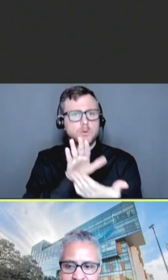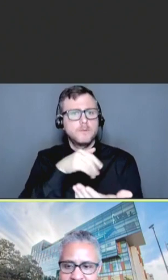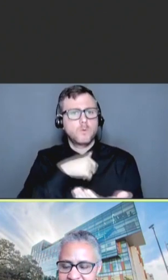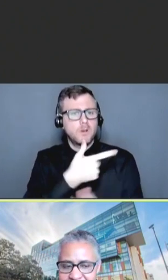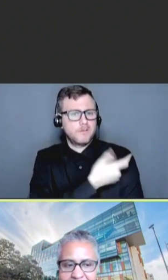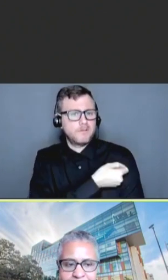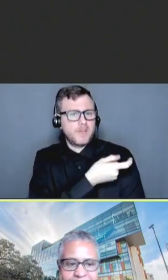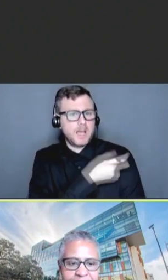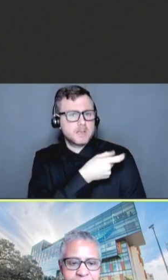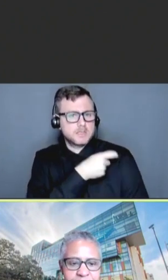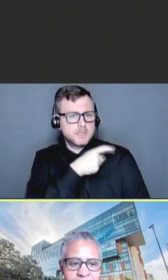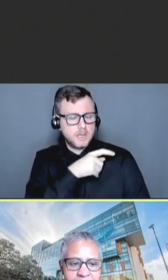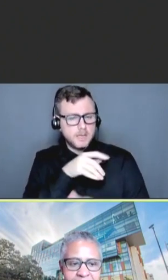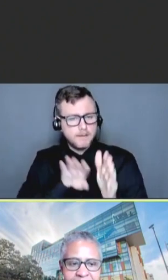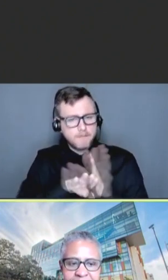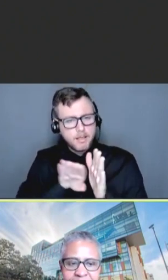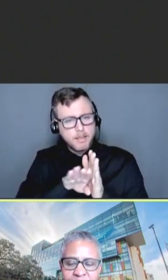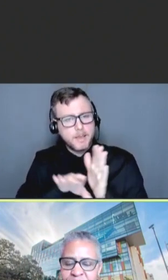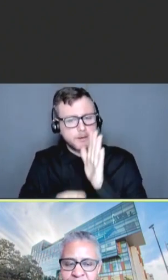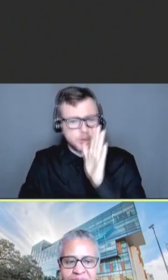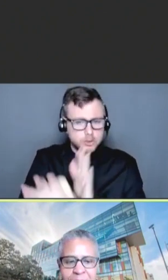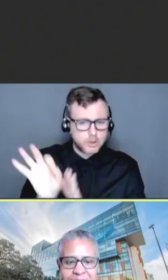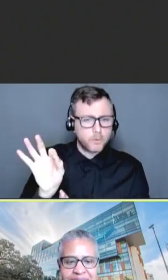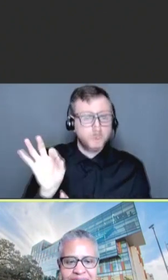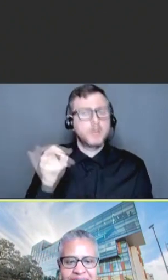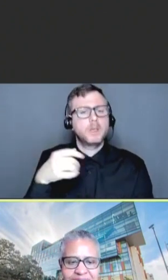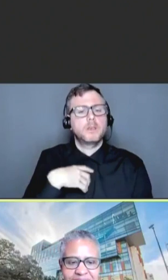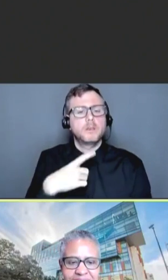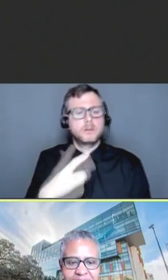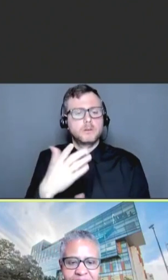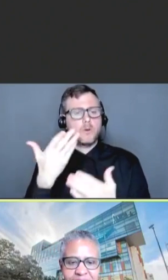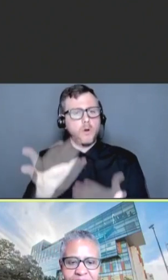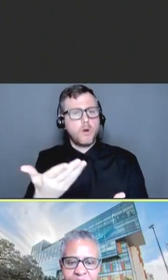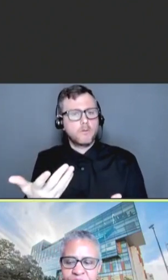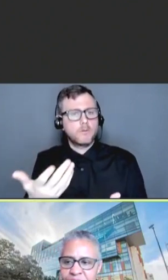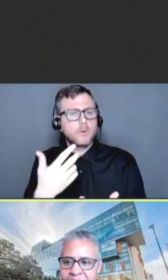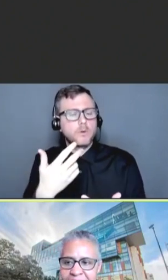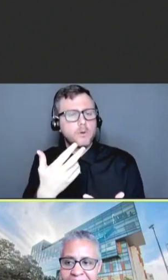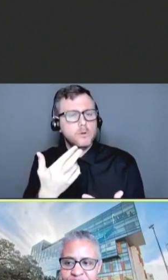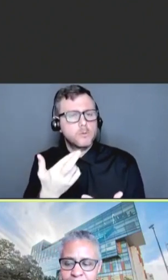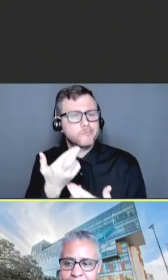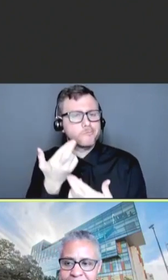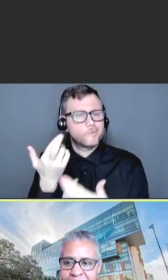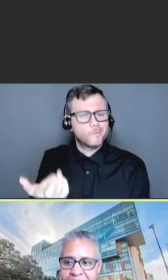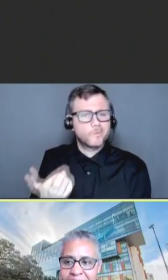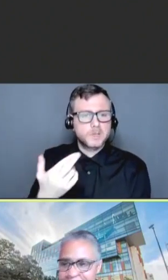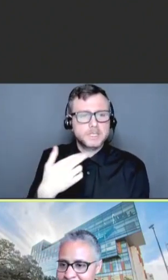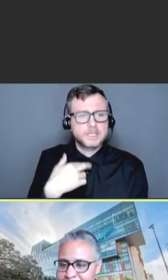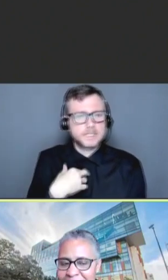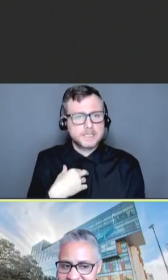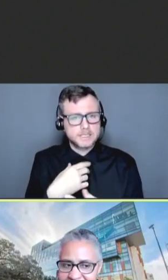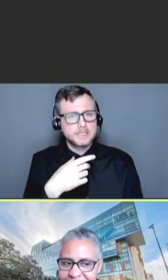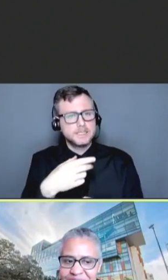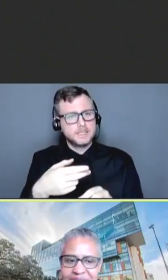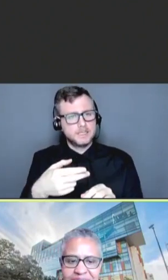and development. To offer recommendations for actionable, high impact activities.